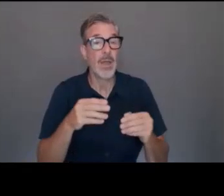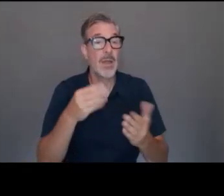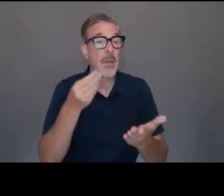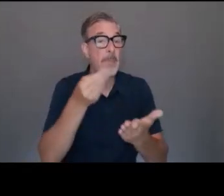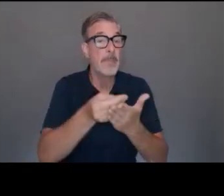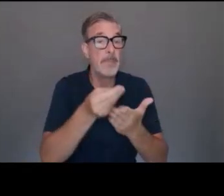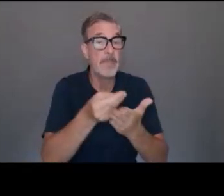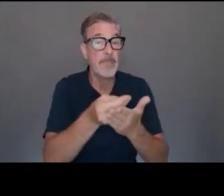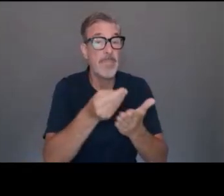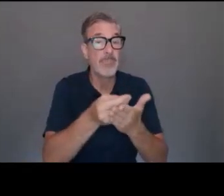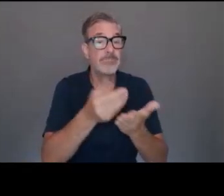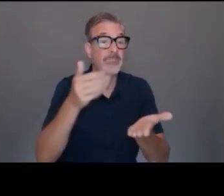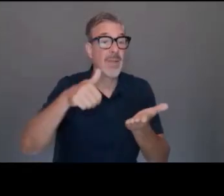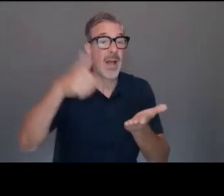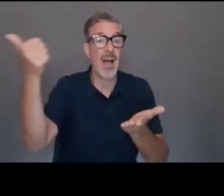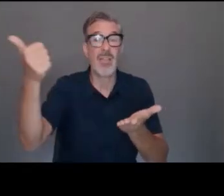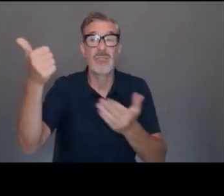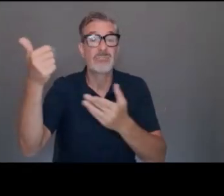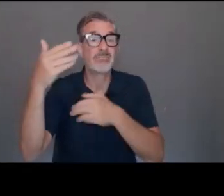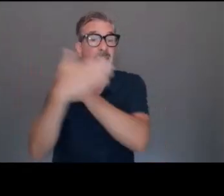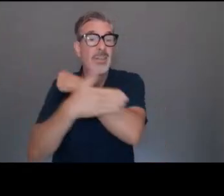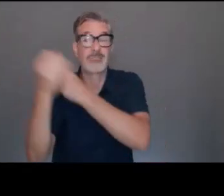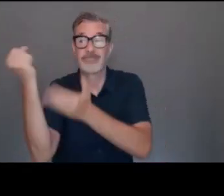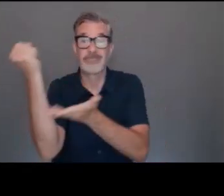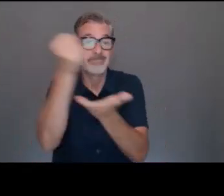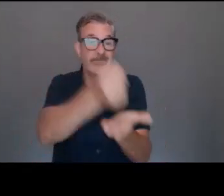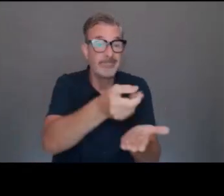a foreign presenter, partner, or host organization.